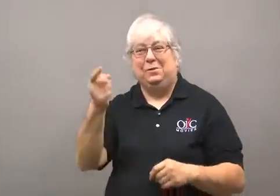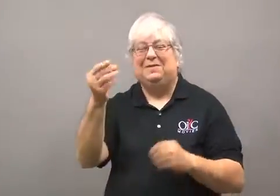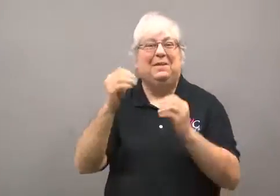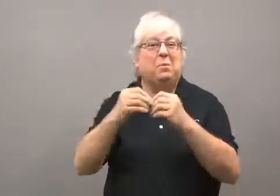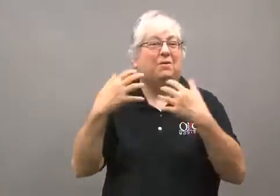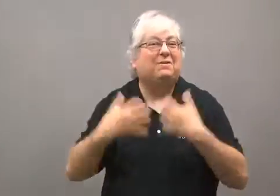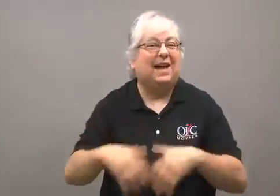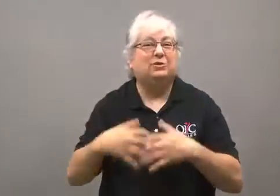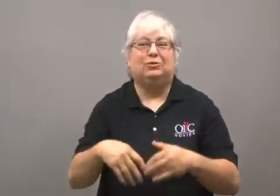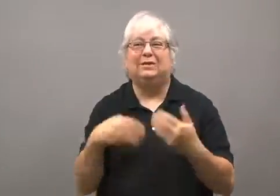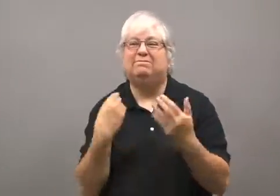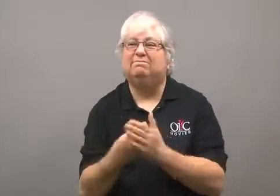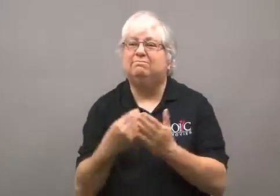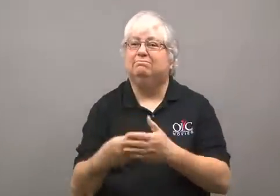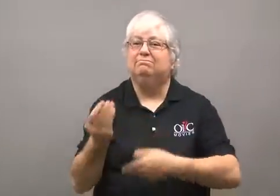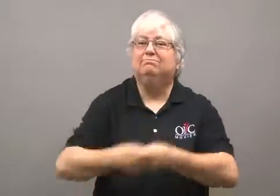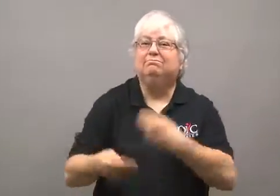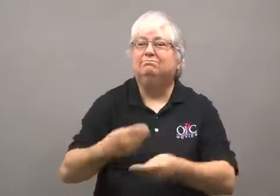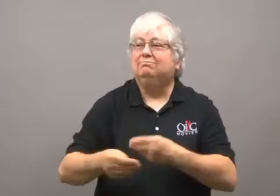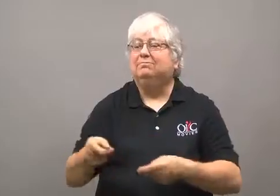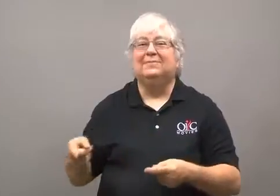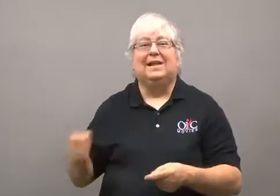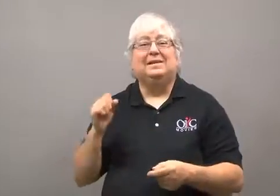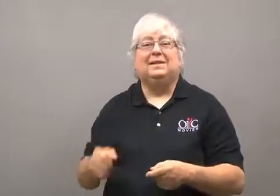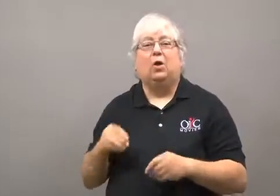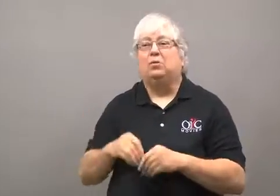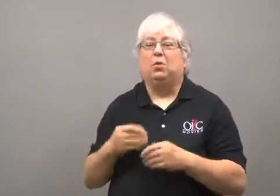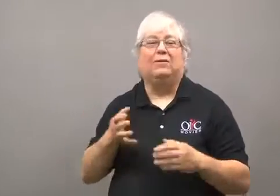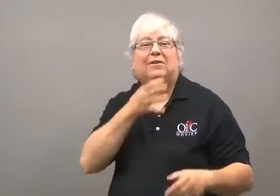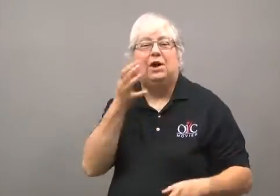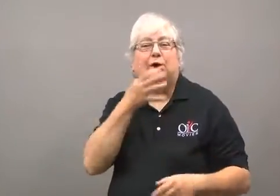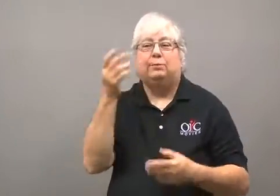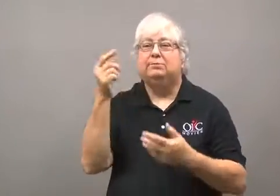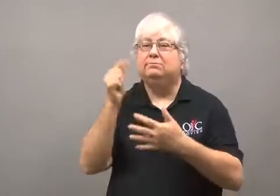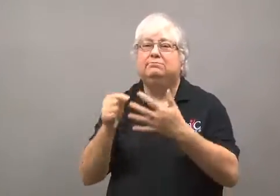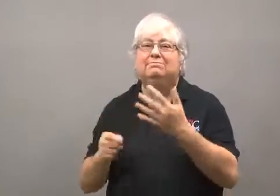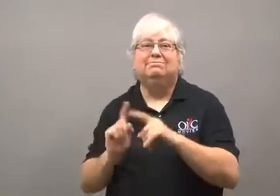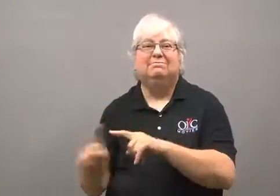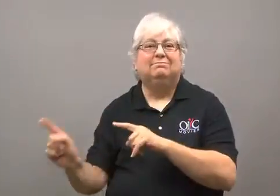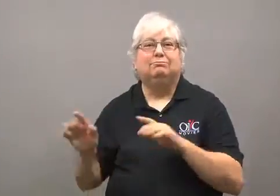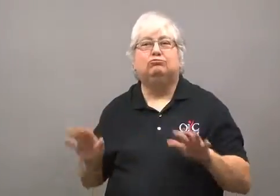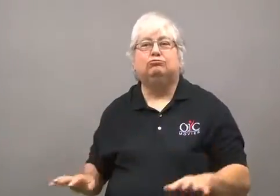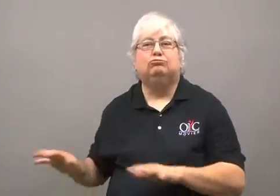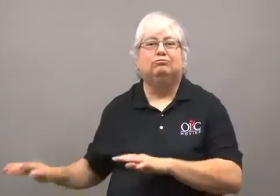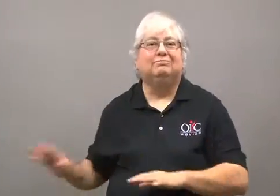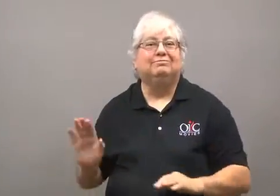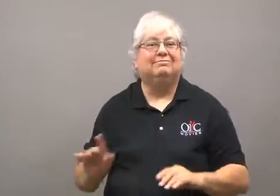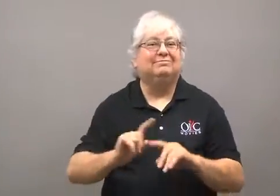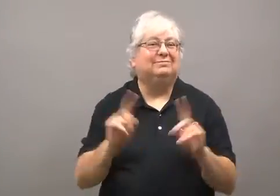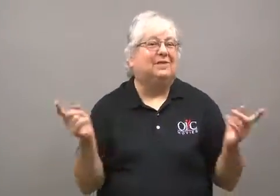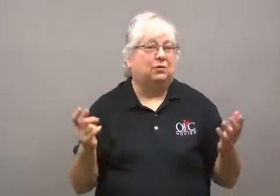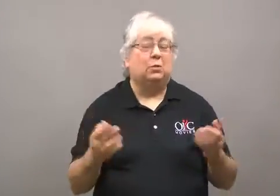The North was more industrial and financially oriented. The South was more agrarian and had a slower pace of life.